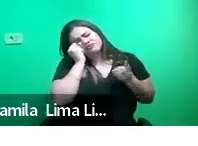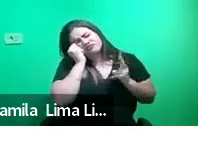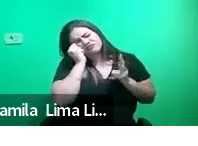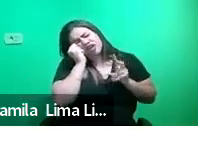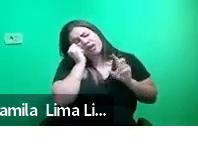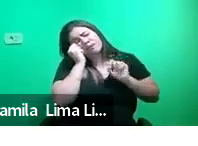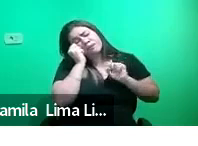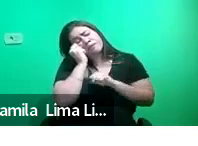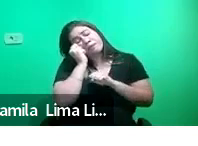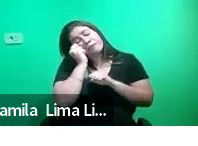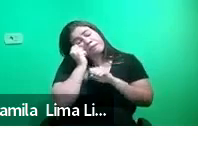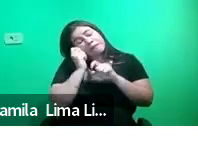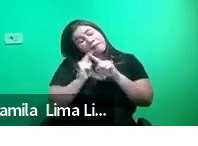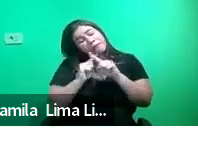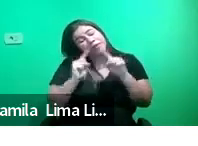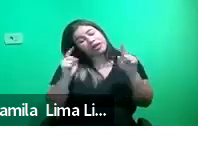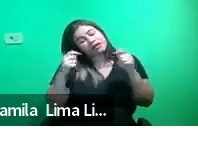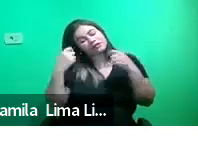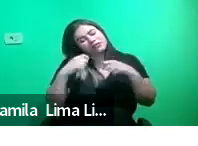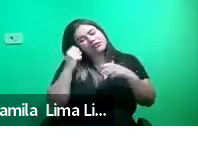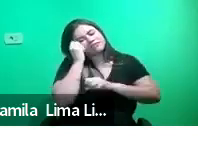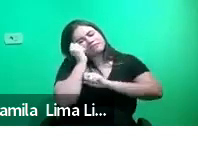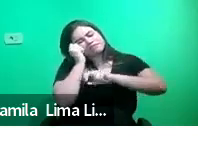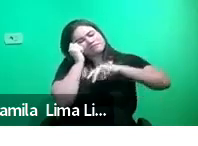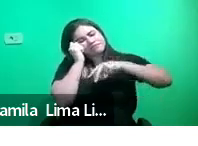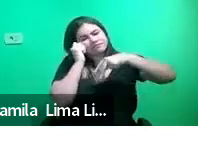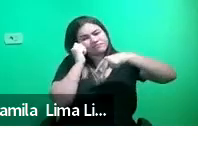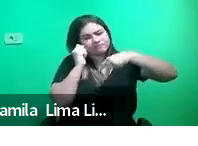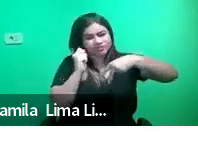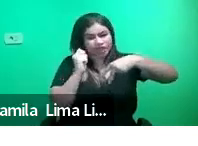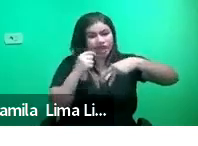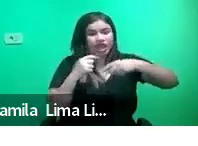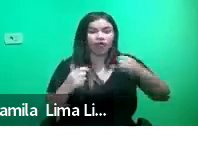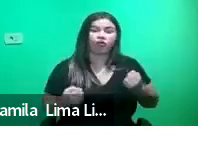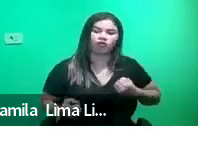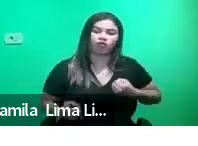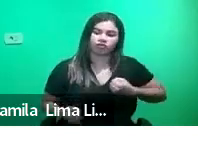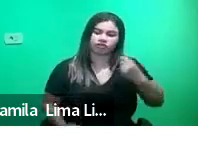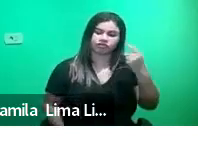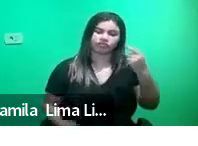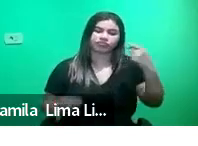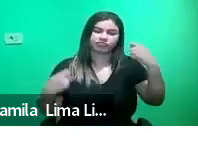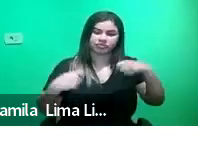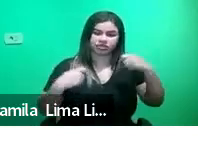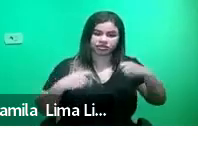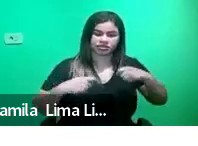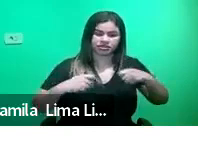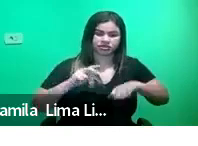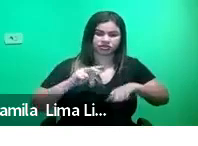happens? So number happens? So number one, I happens? So number one, I must get up up. That is a particular motive